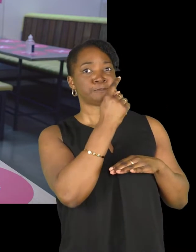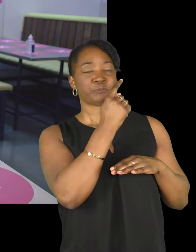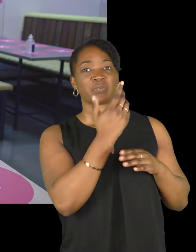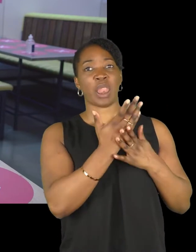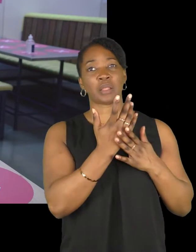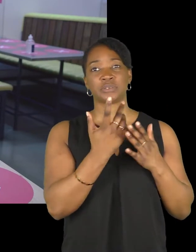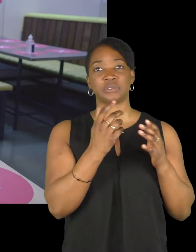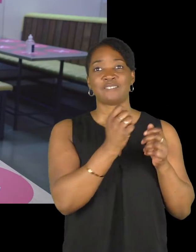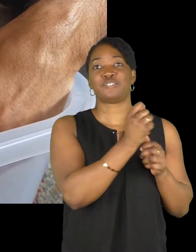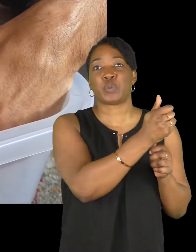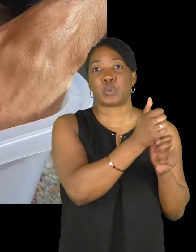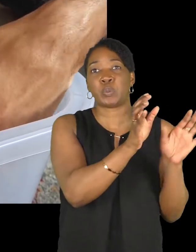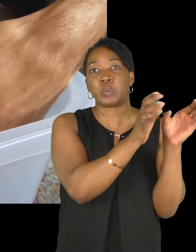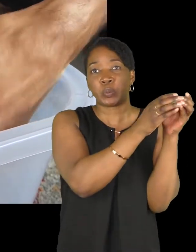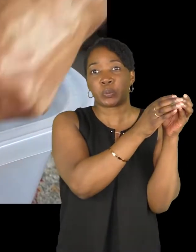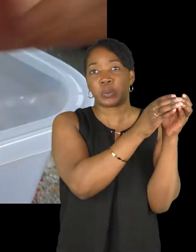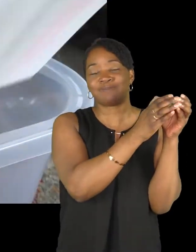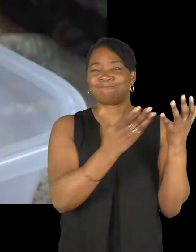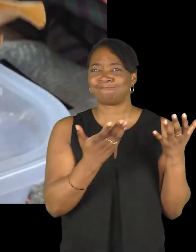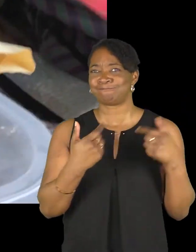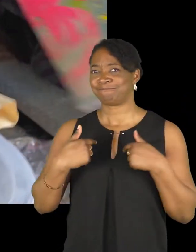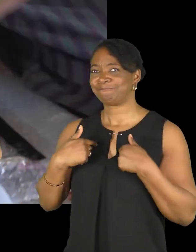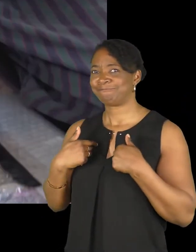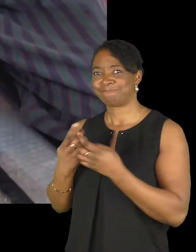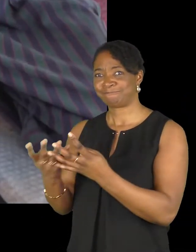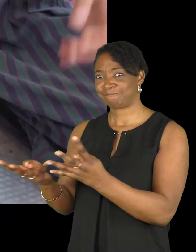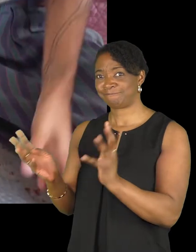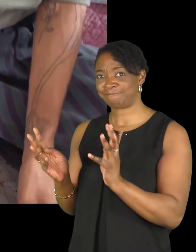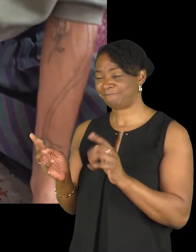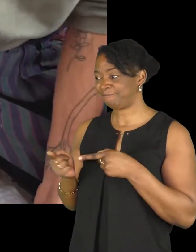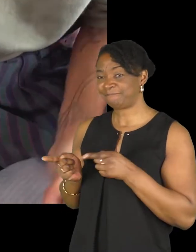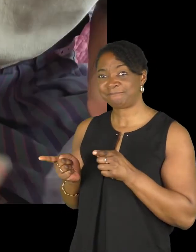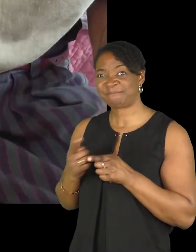very exclusive. And I felt like the people I'm having conversations with are not necessarily